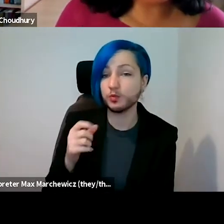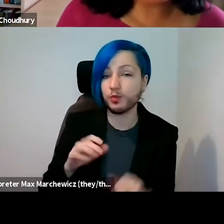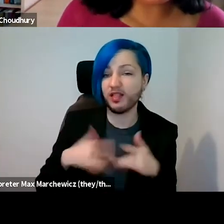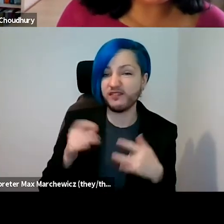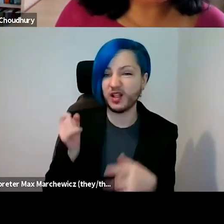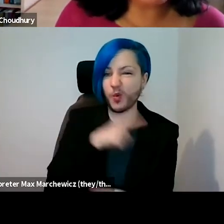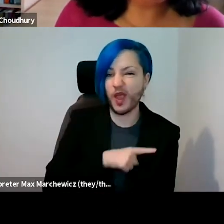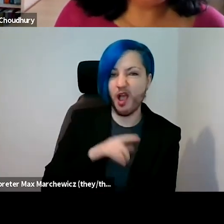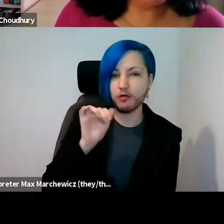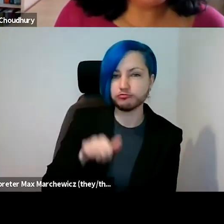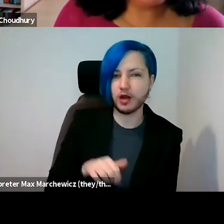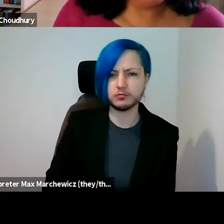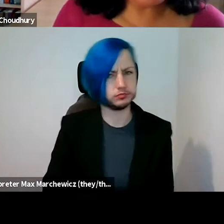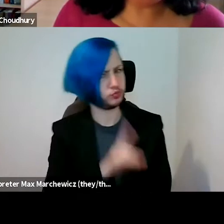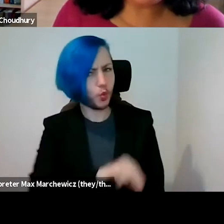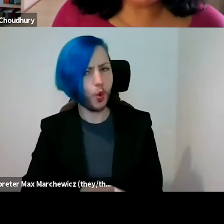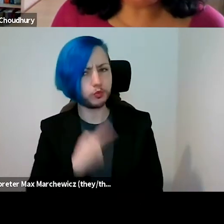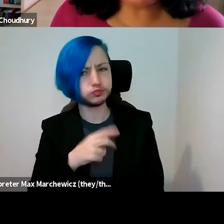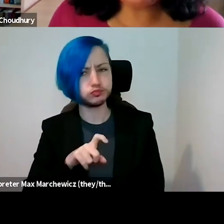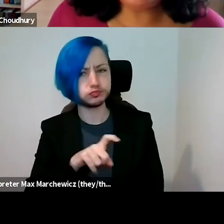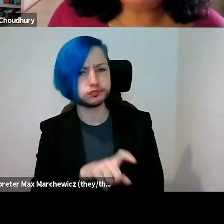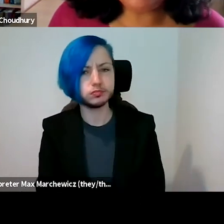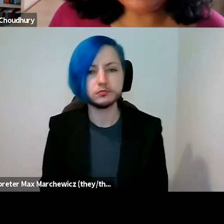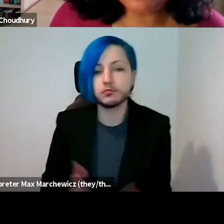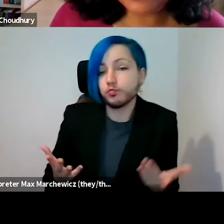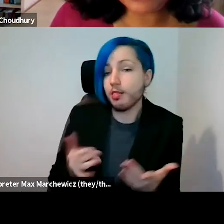'Not a bit,' said the Caterpillar. 'Well, perhaps your feelings may be very different,'